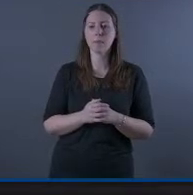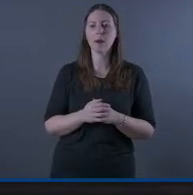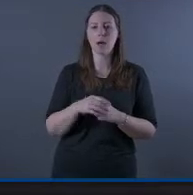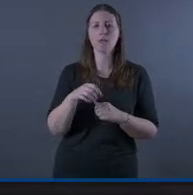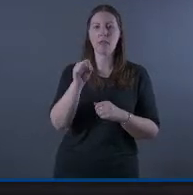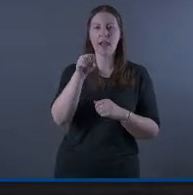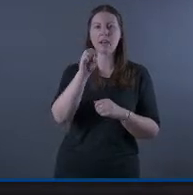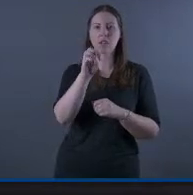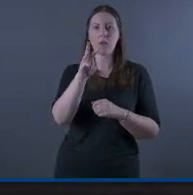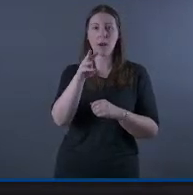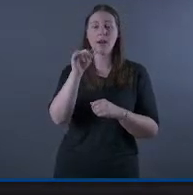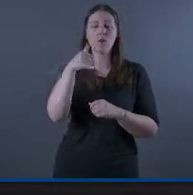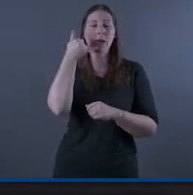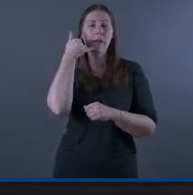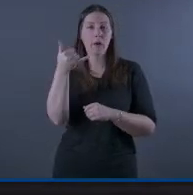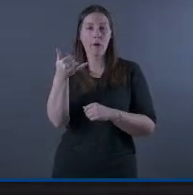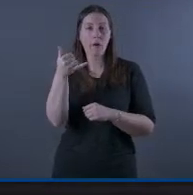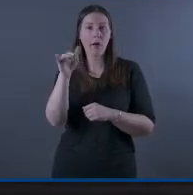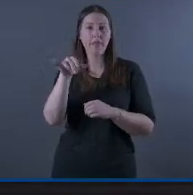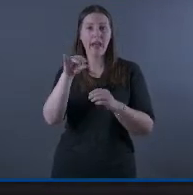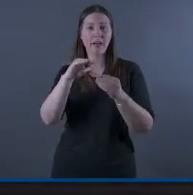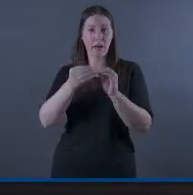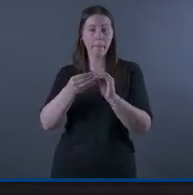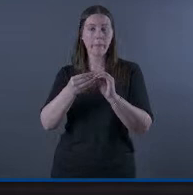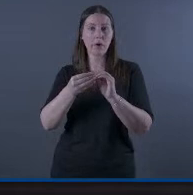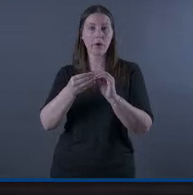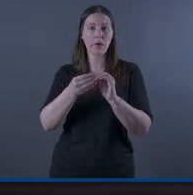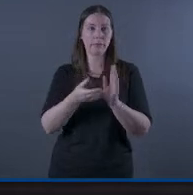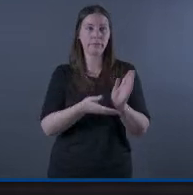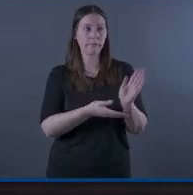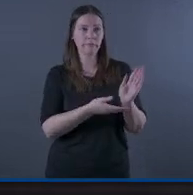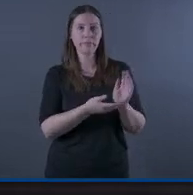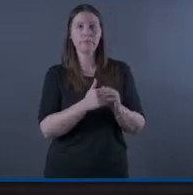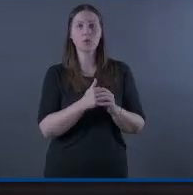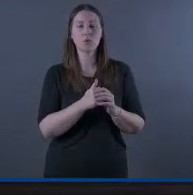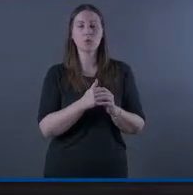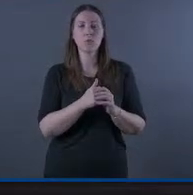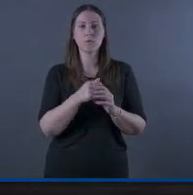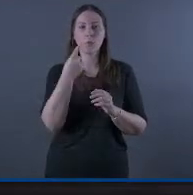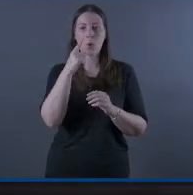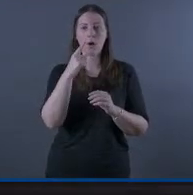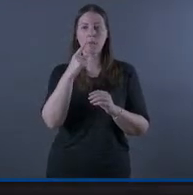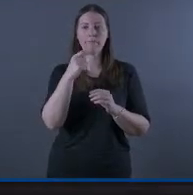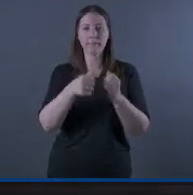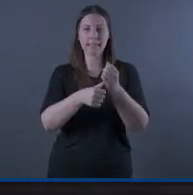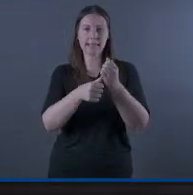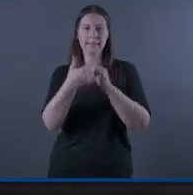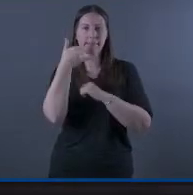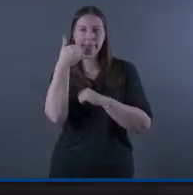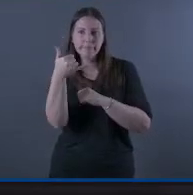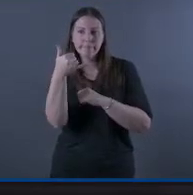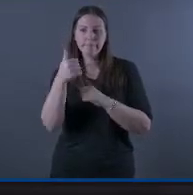to get assistance and get an appointment over the phone. So I know that both Shanon and Dr. Bochsler